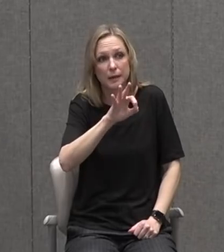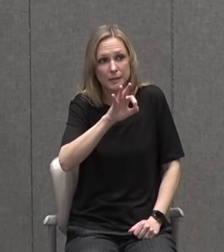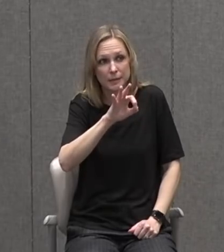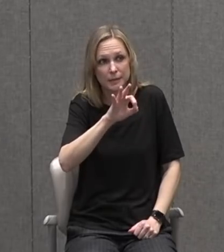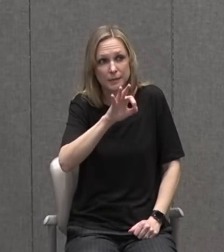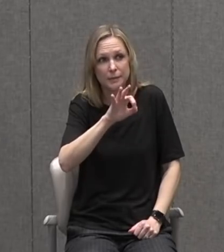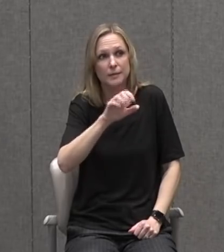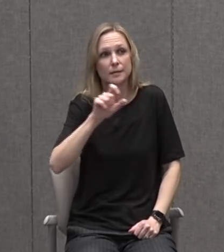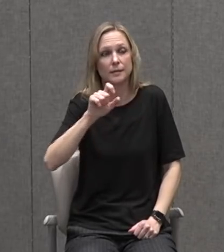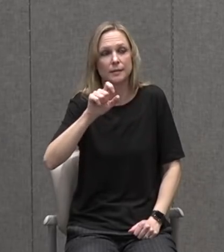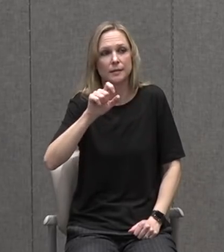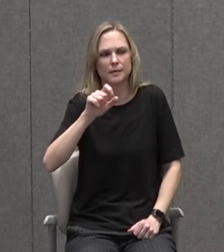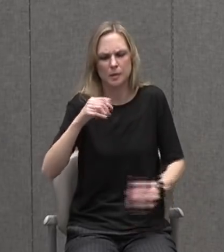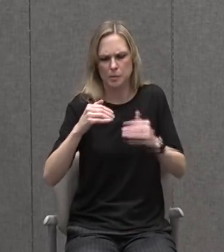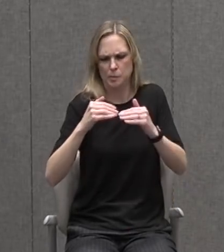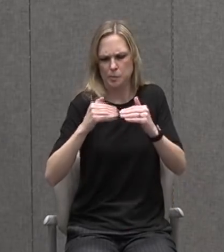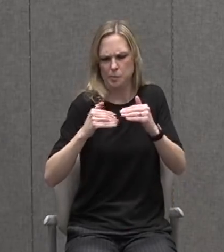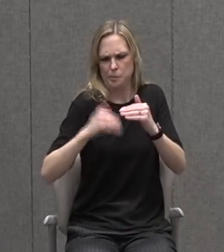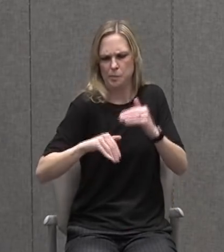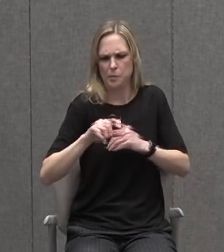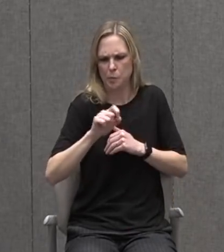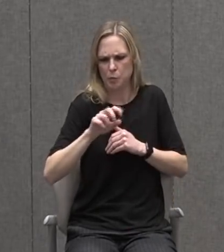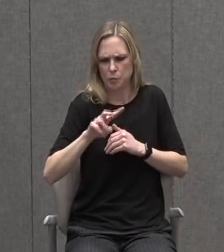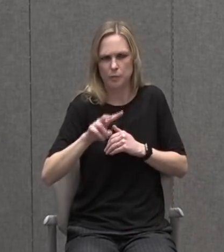and two tenths smaller than three would be one, 45.